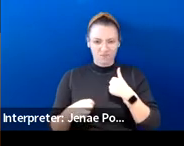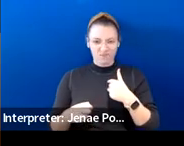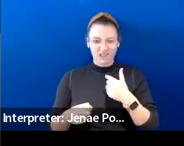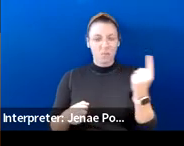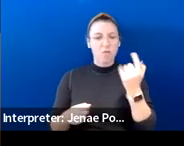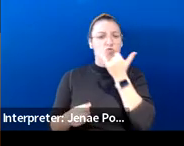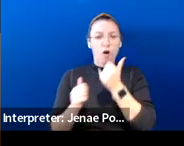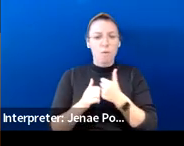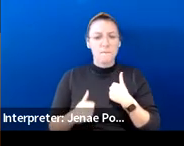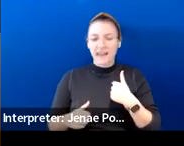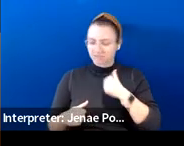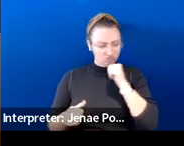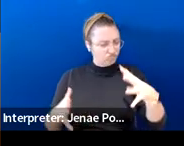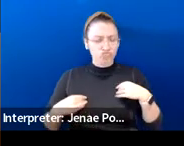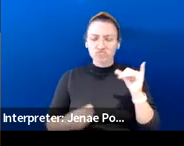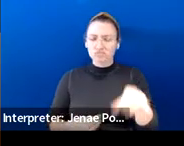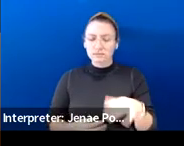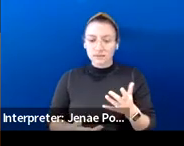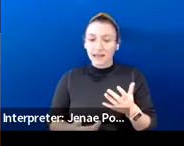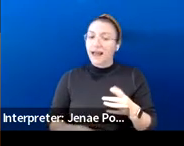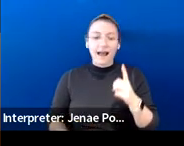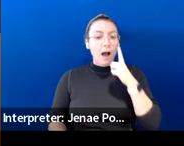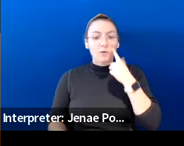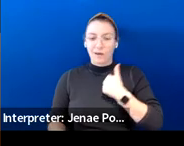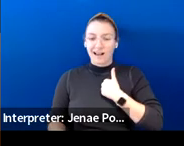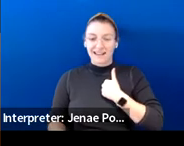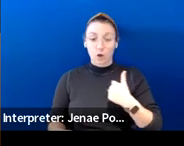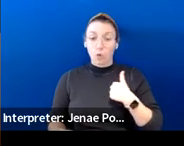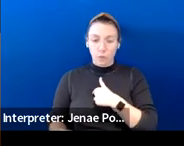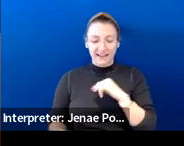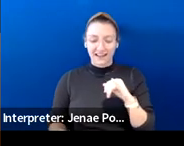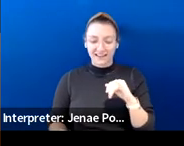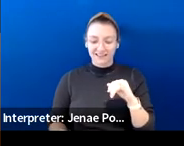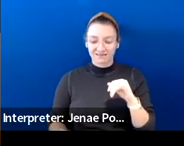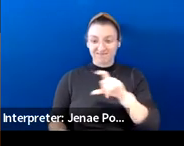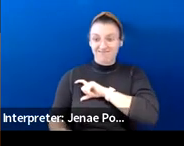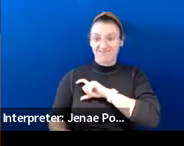So therefore, it's all up to us and we are proud to accept whether or not when it's time for us to get that help.